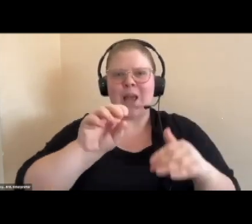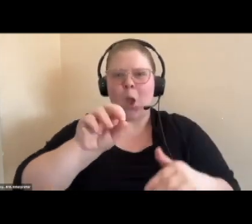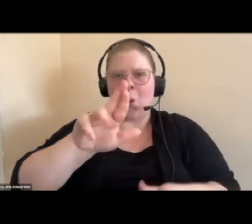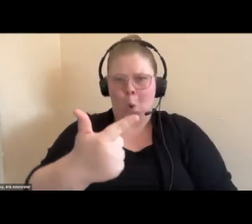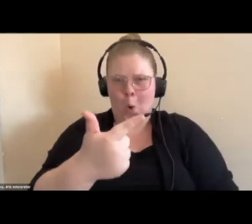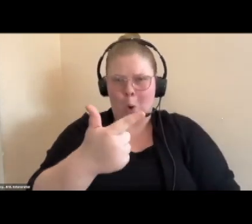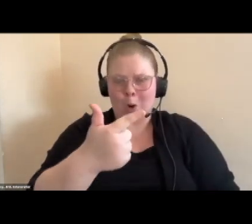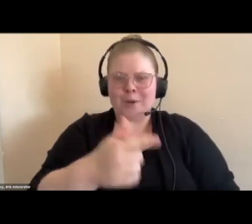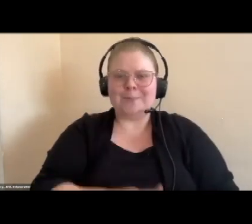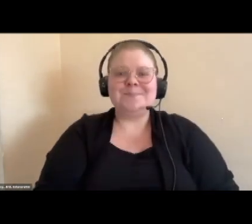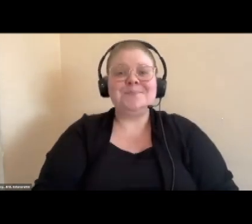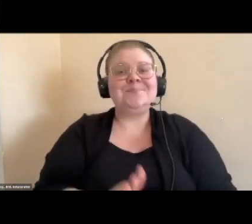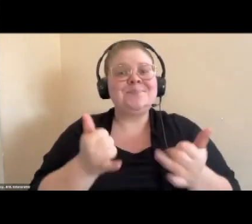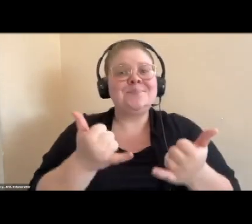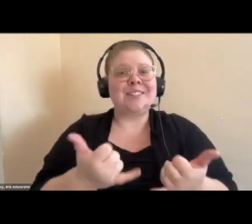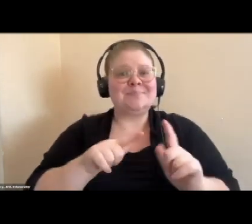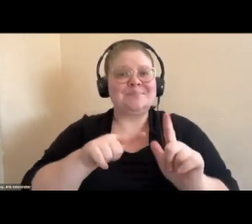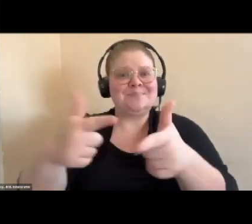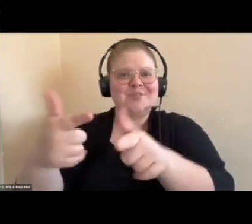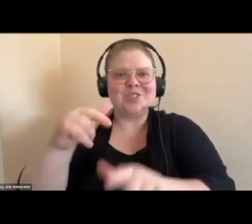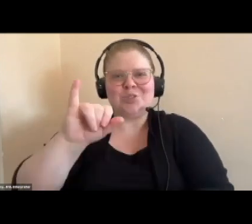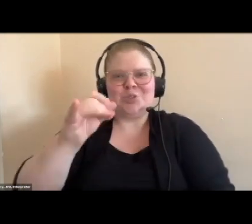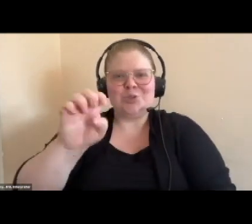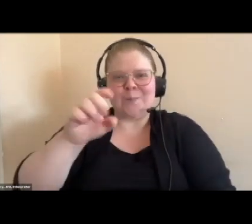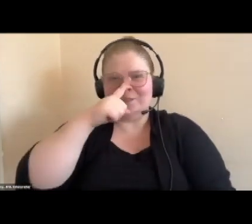to pass it over to Joe to close us out.